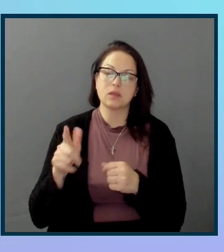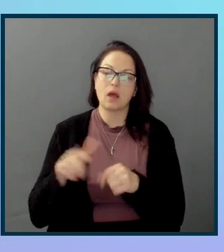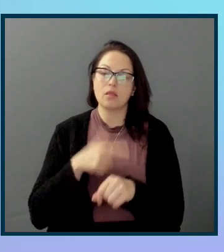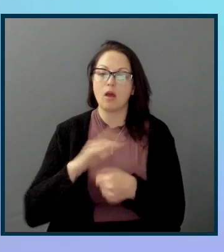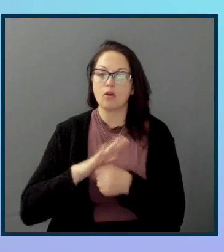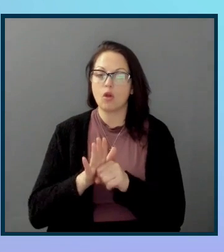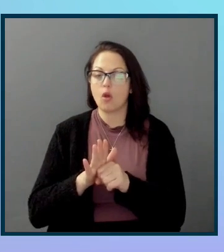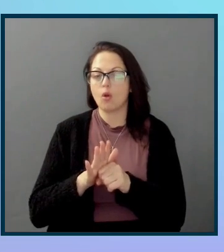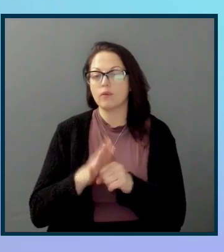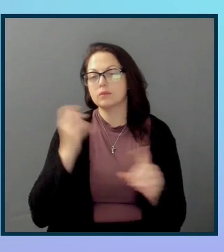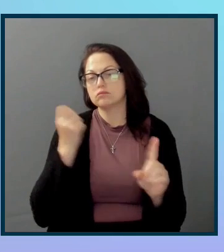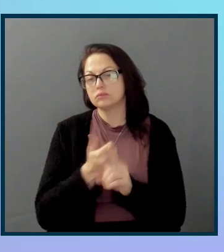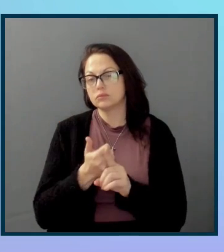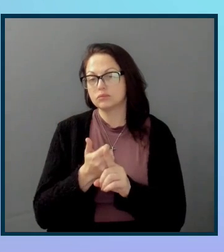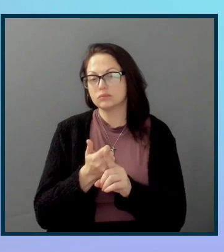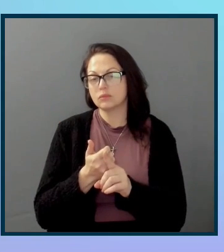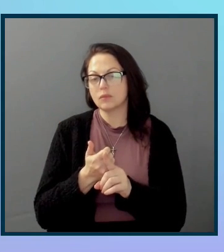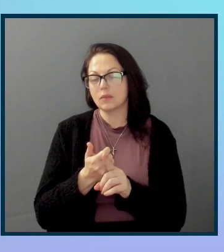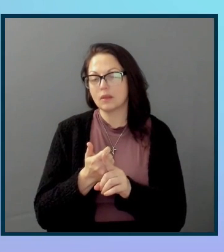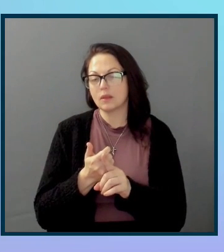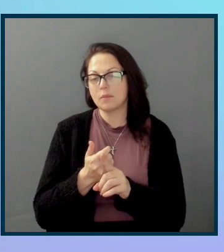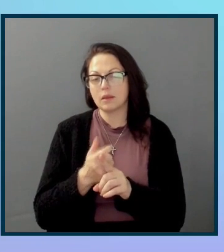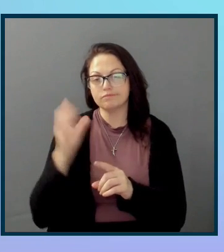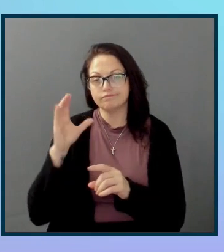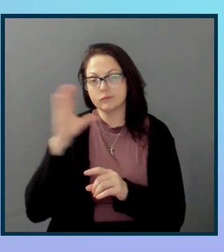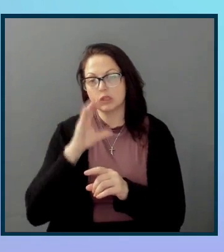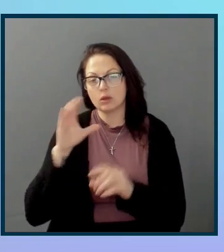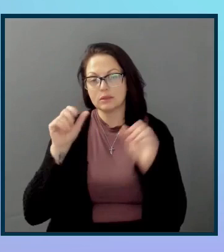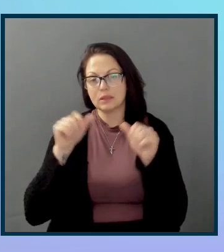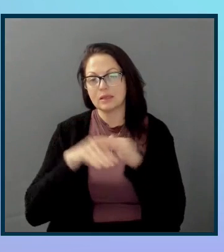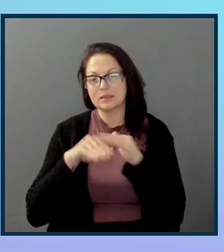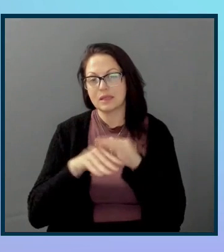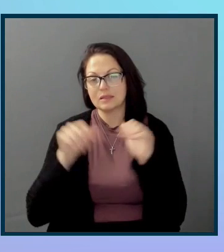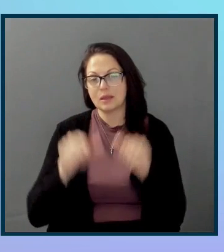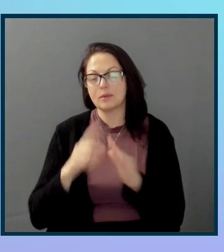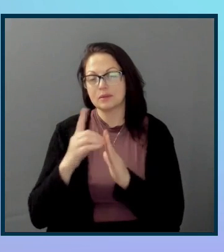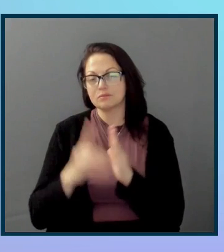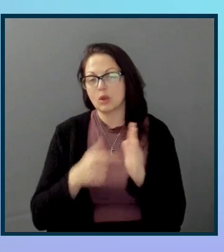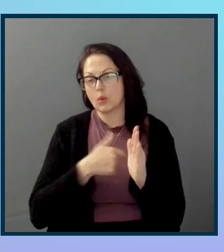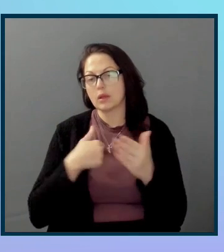impacting the world of cognitive accessibility design? So we talked about that a little bit about our children,